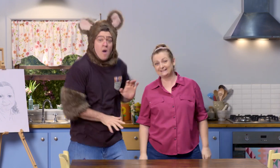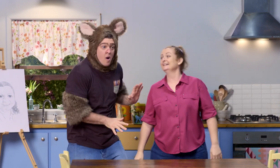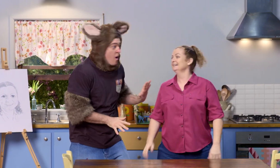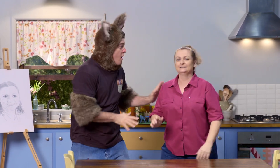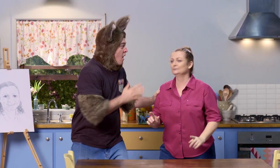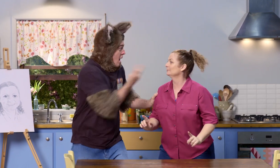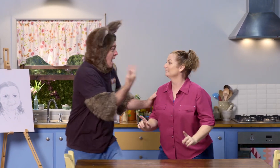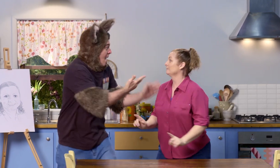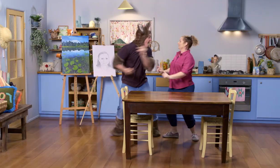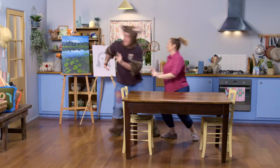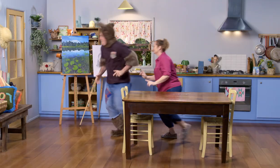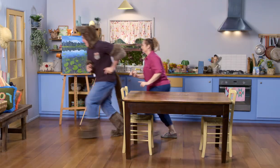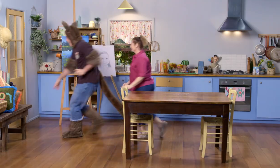Ooh, Sally, come outside.